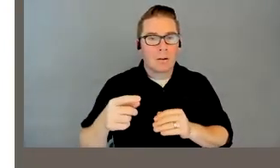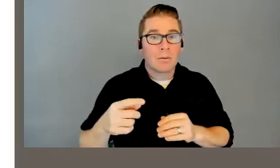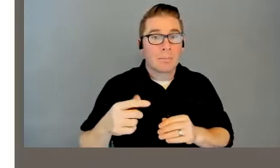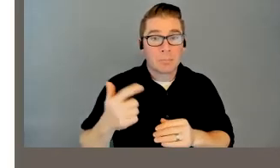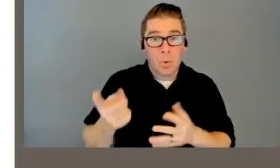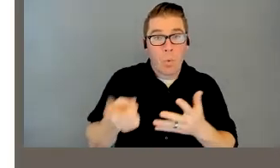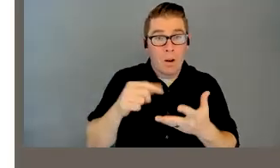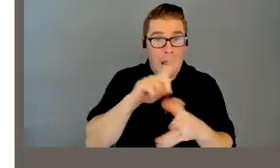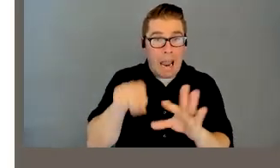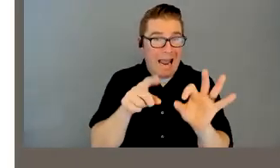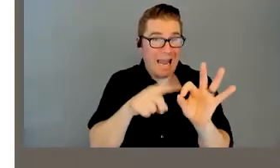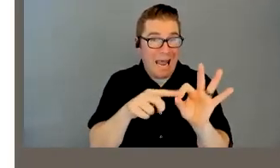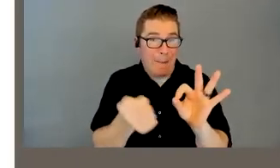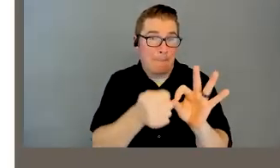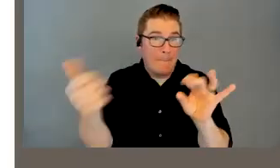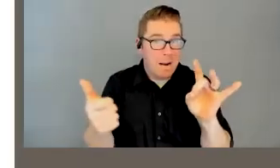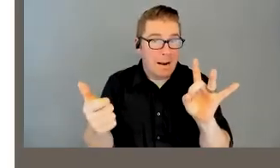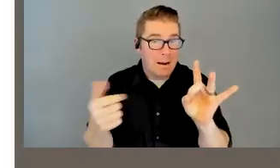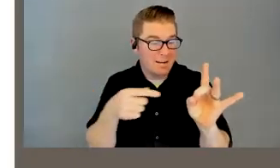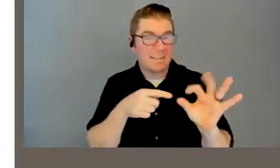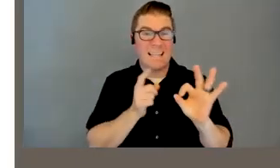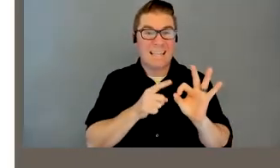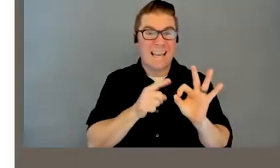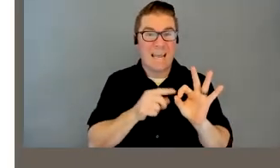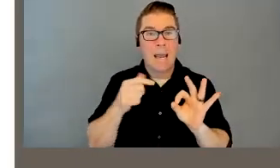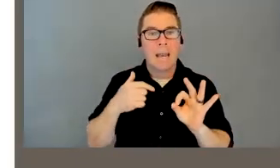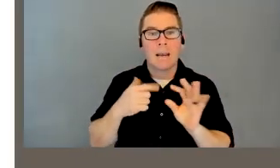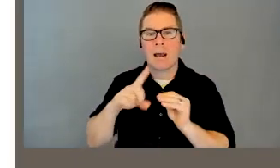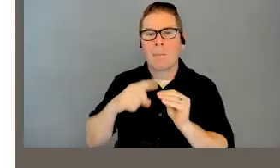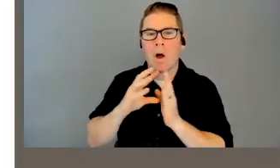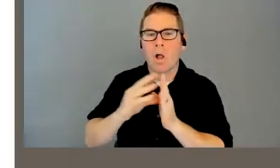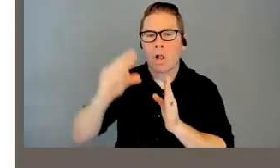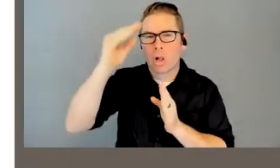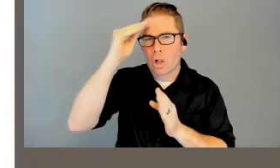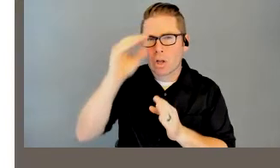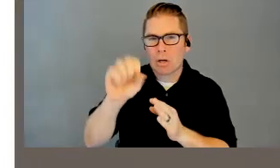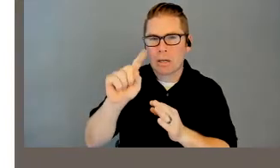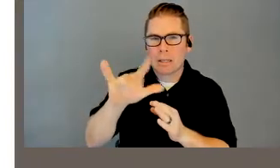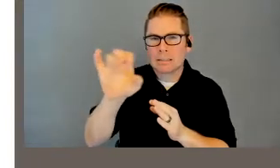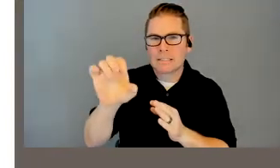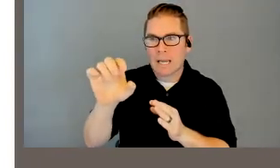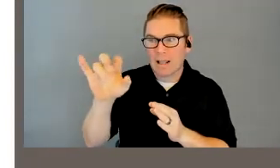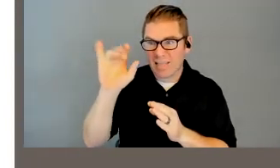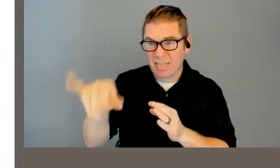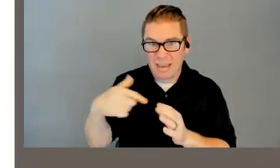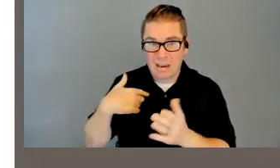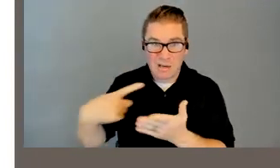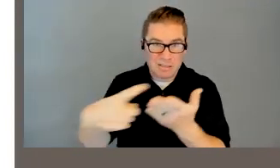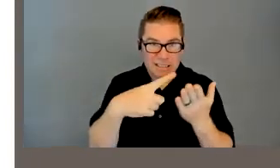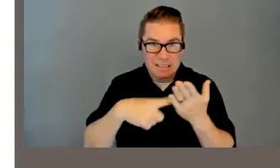is about learning styles because I'm going to pull my hair out. If we start talking about learning styles,